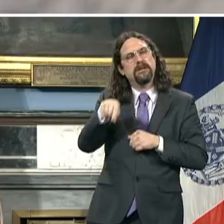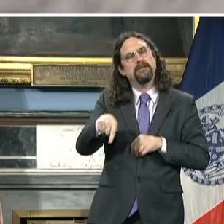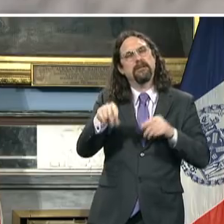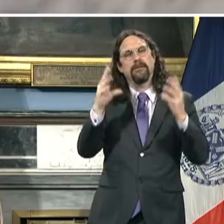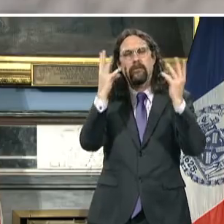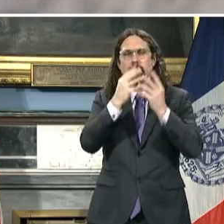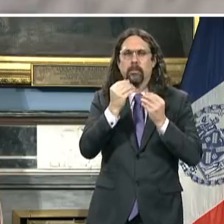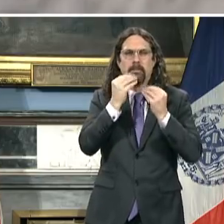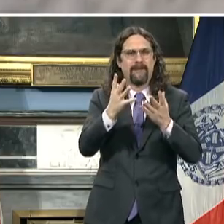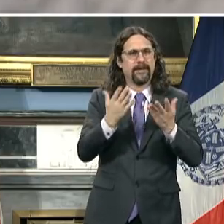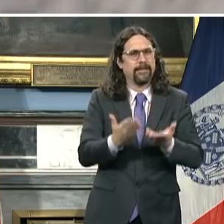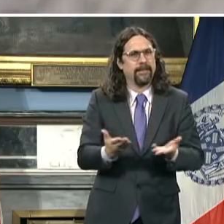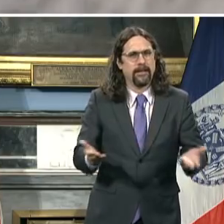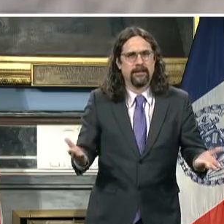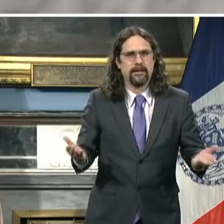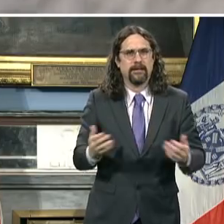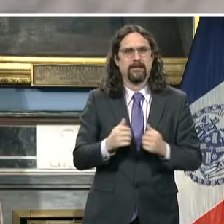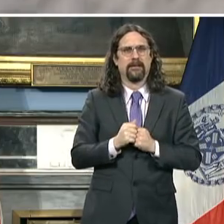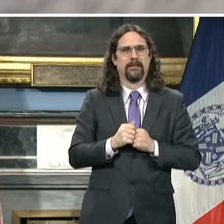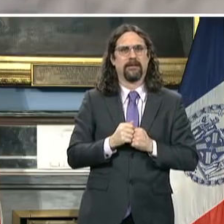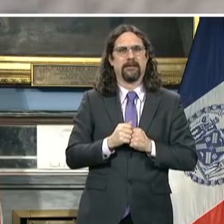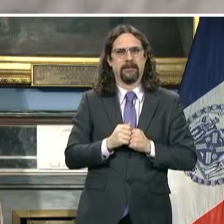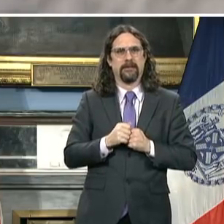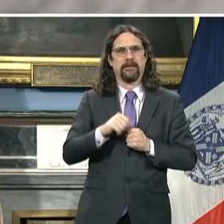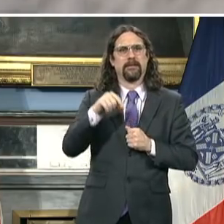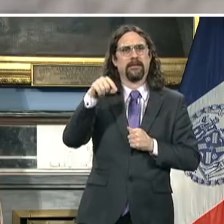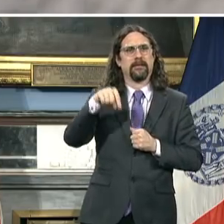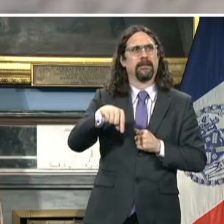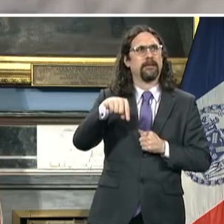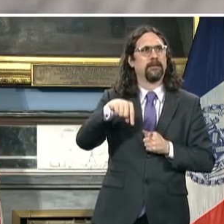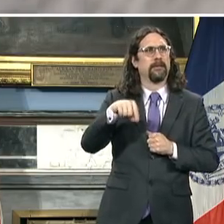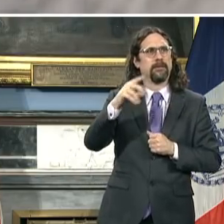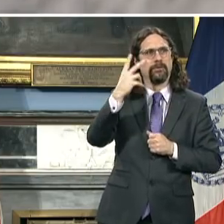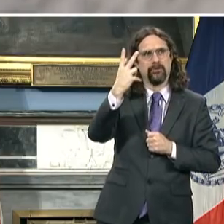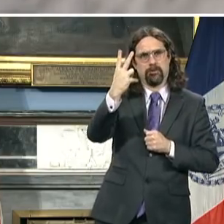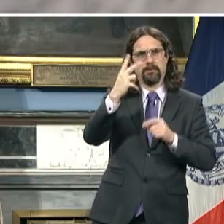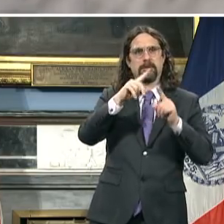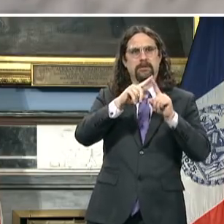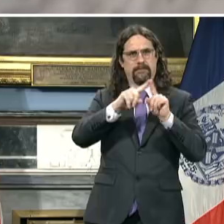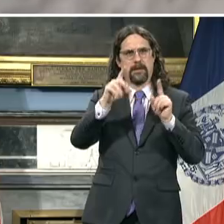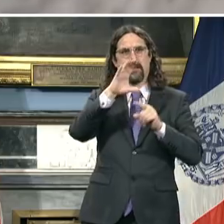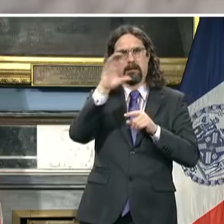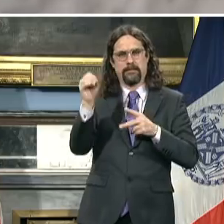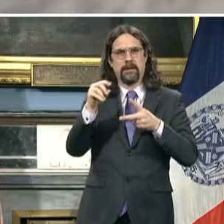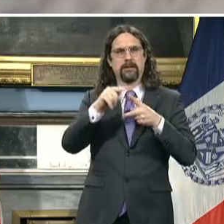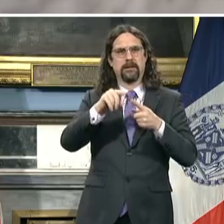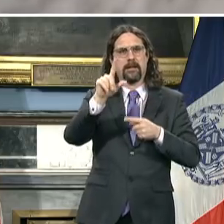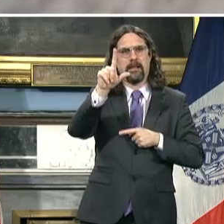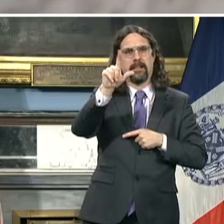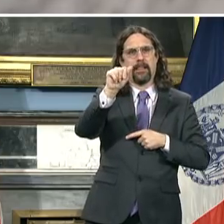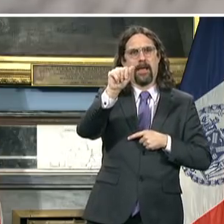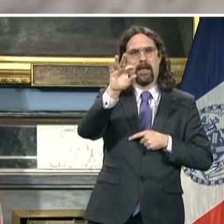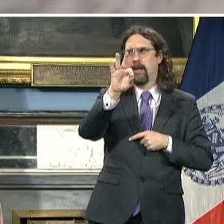COMPANIES.